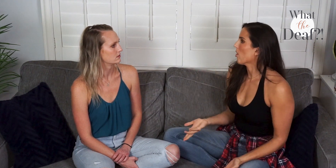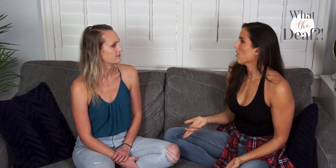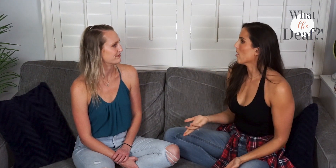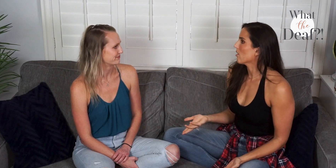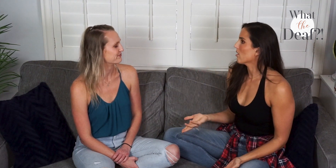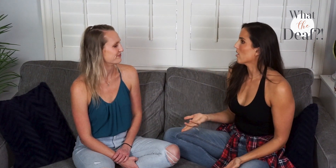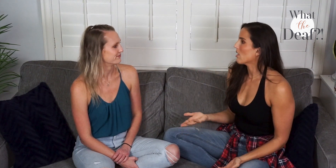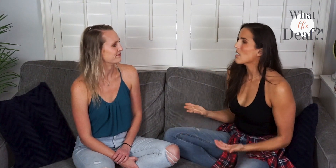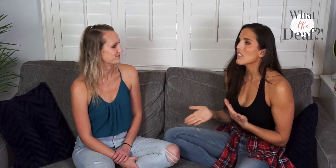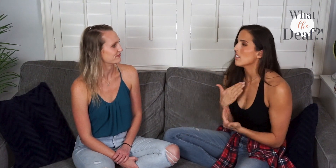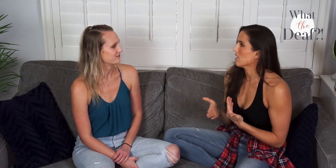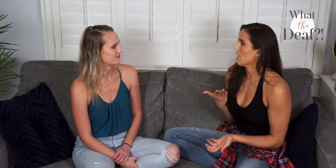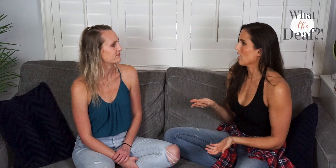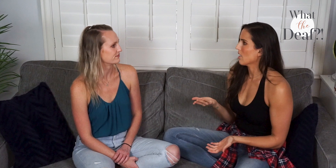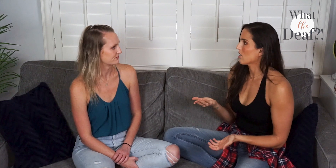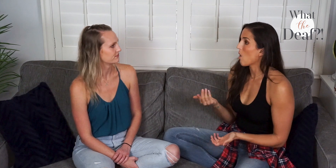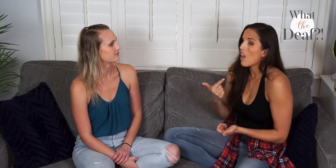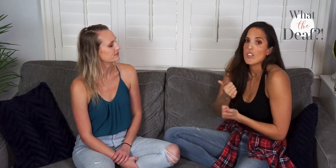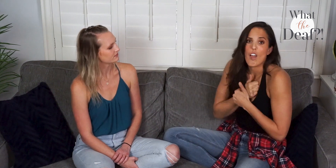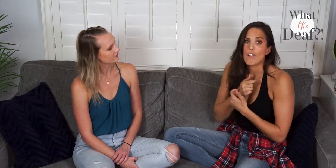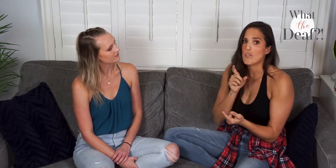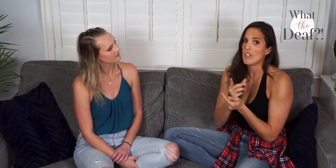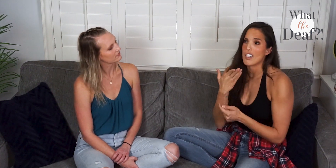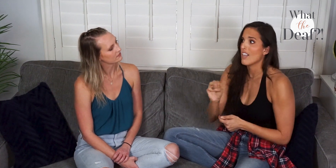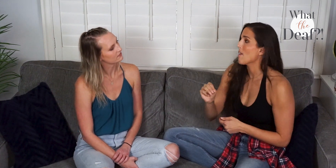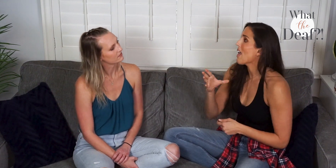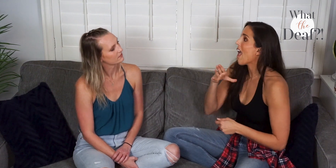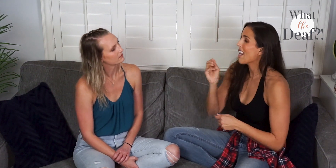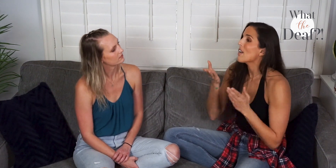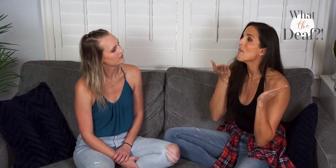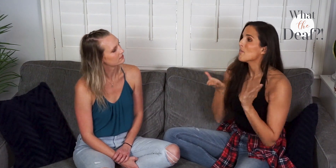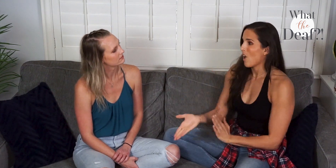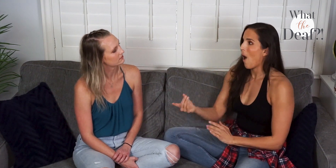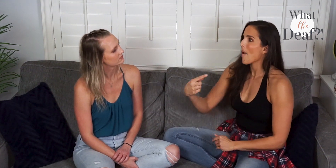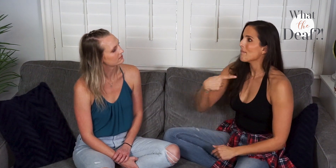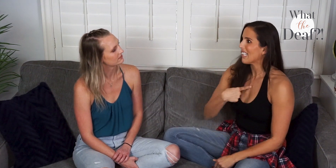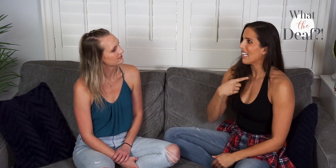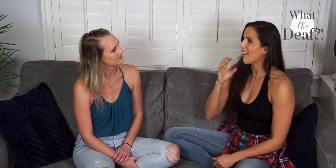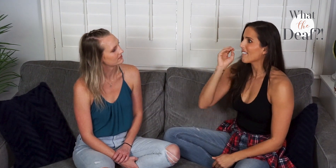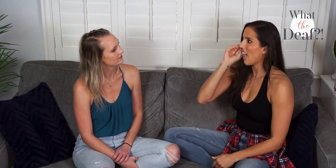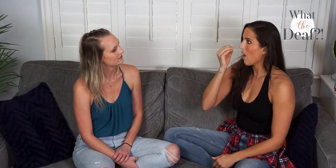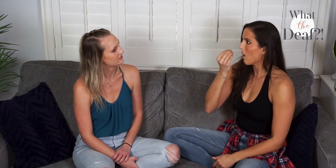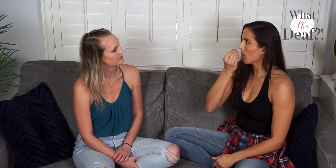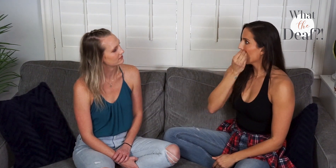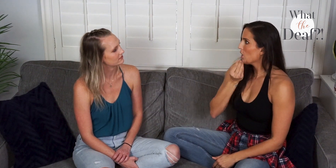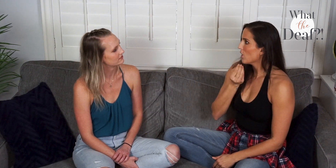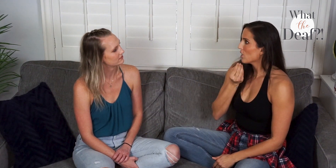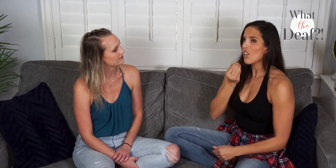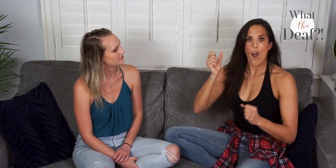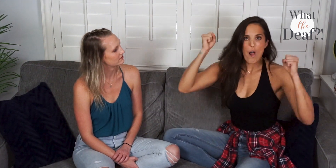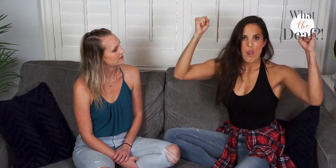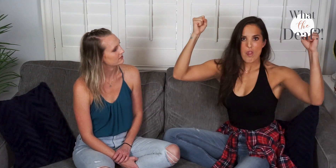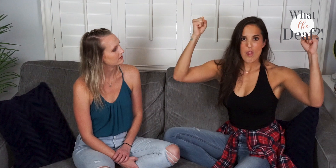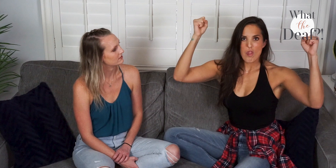It felt so normal and natural and so easy. And I loved meeting him. AND he brought me flowers!